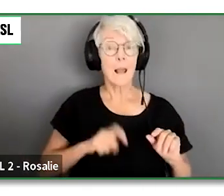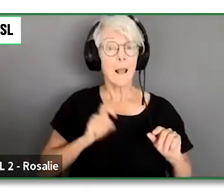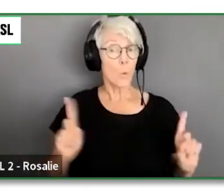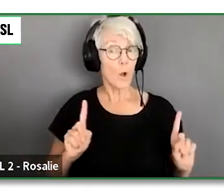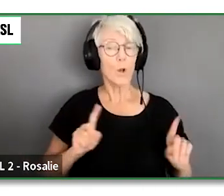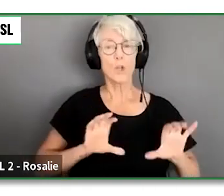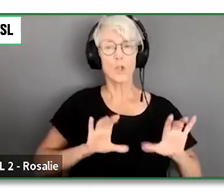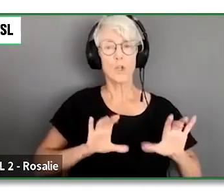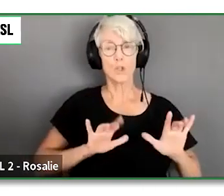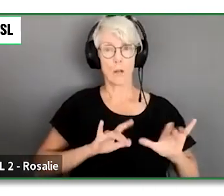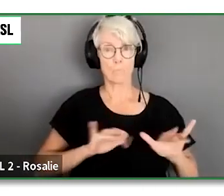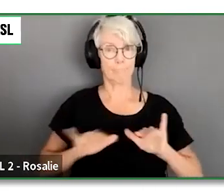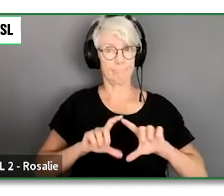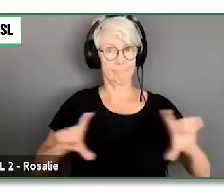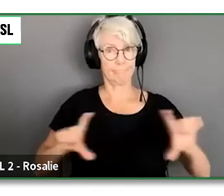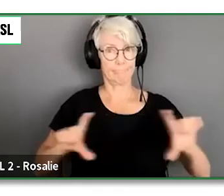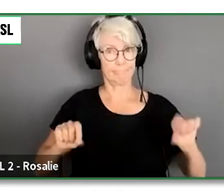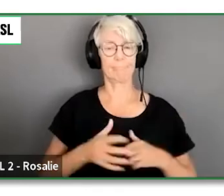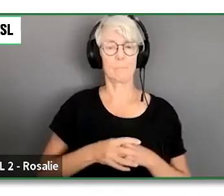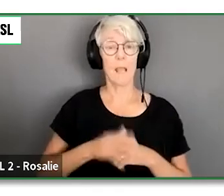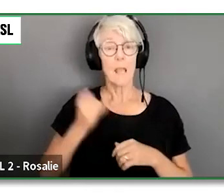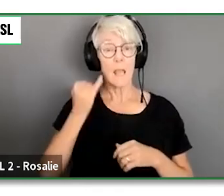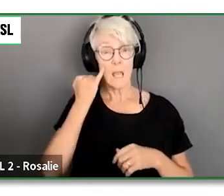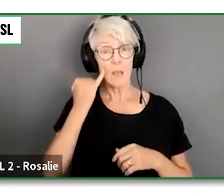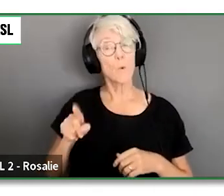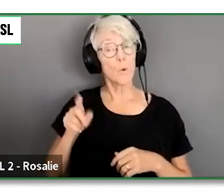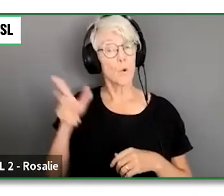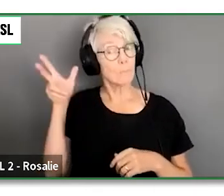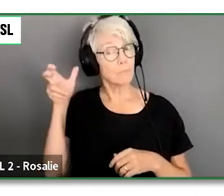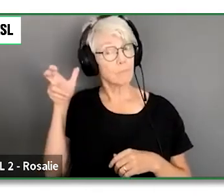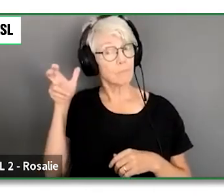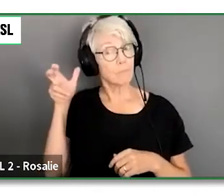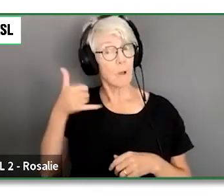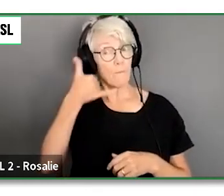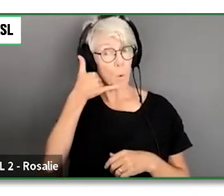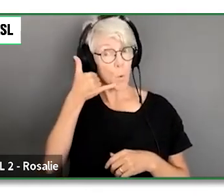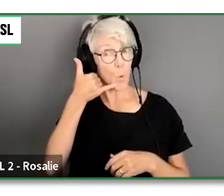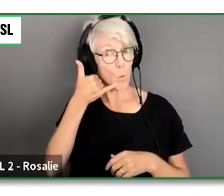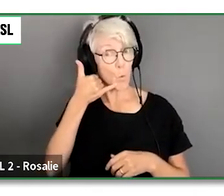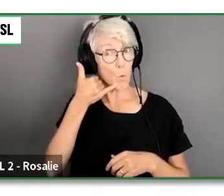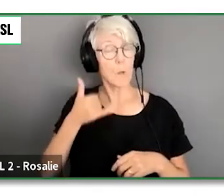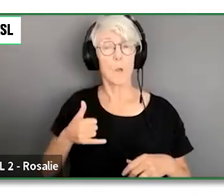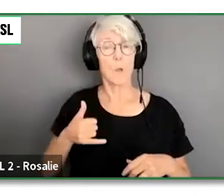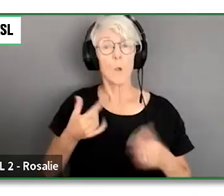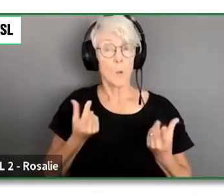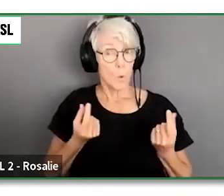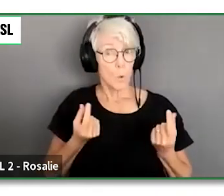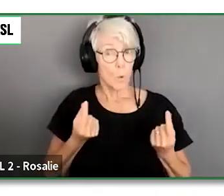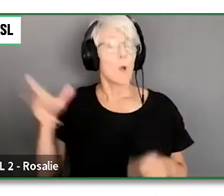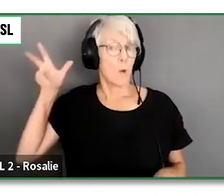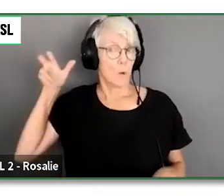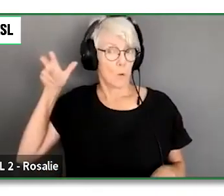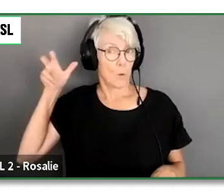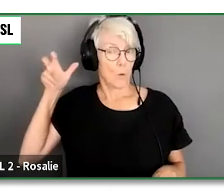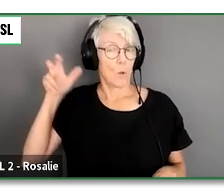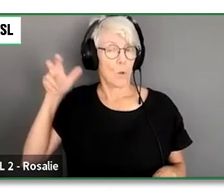If you are accessing the conference audio using the telephone line you will only be able to hear the conference in the original language each speaker is